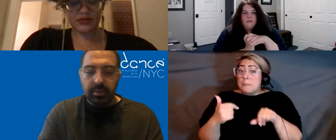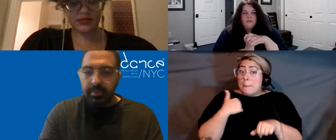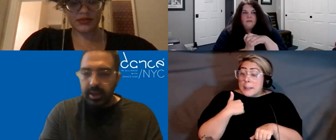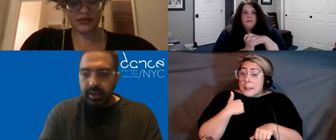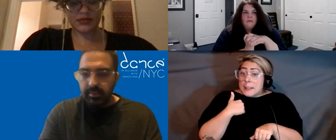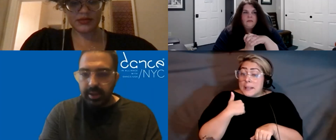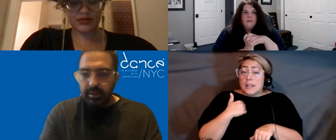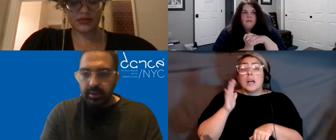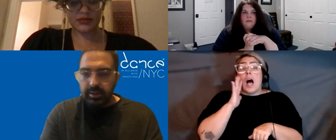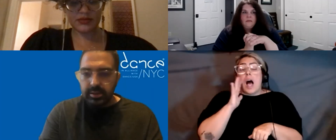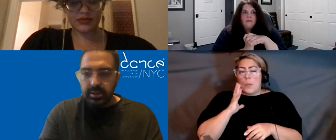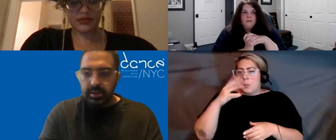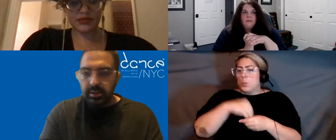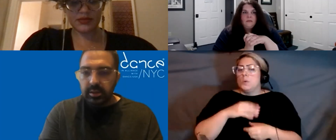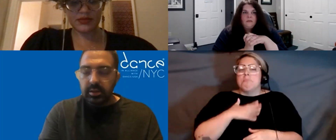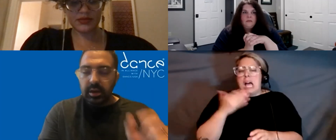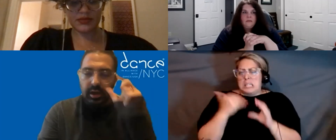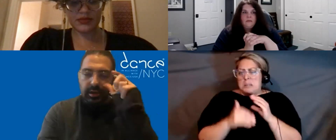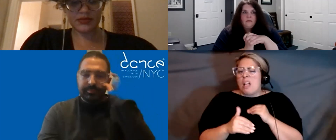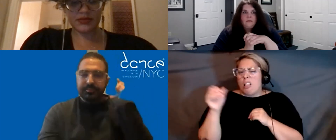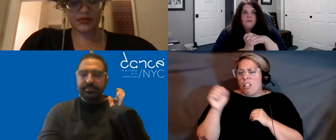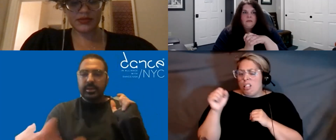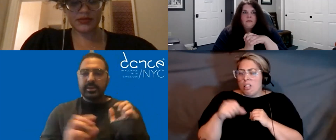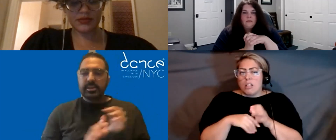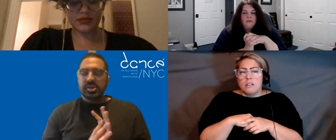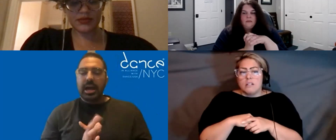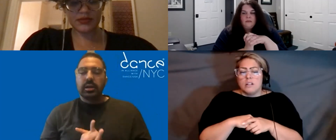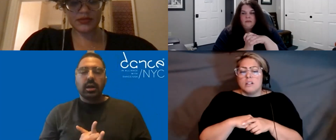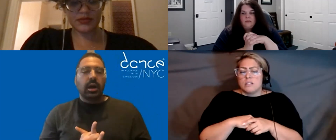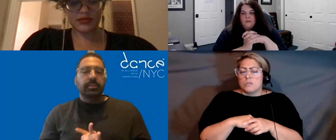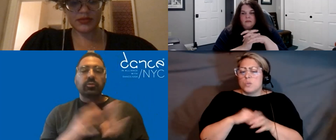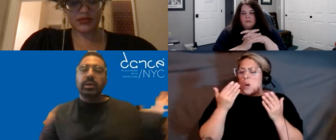into the chat.